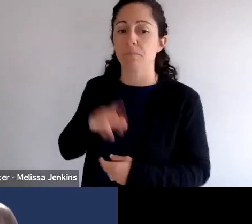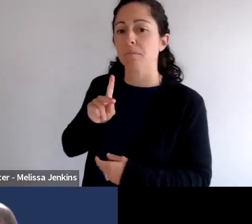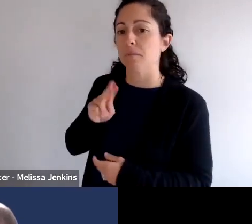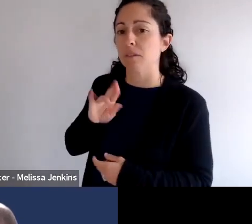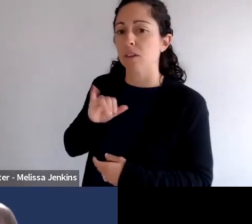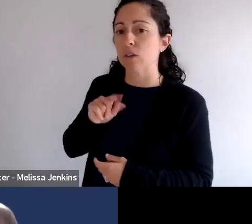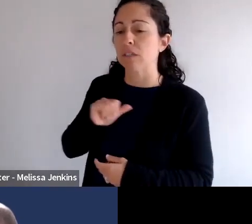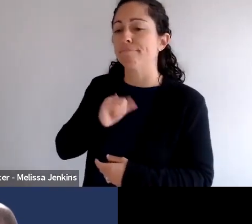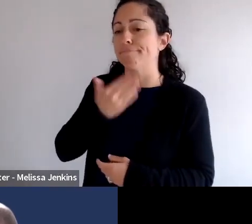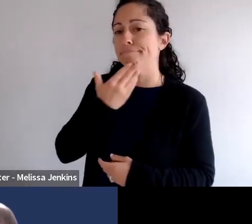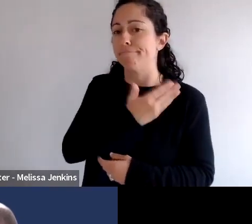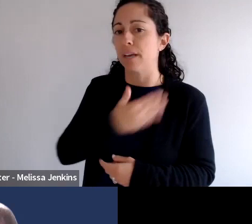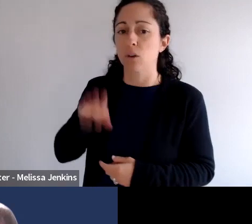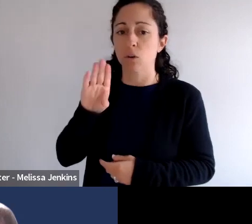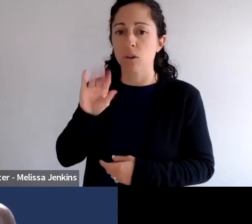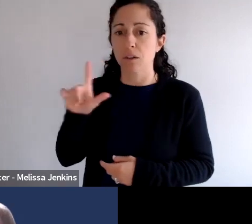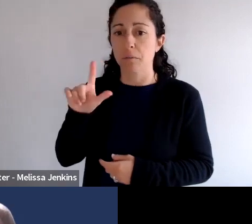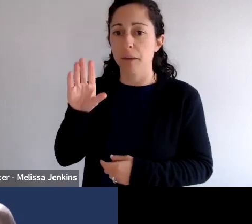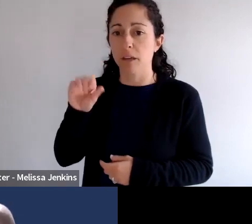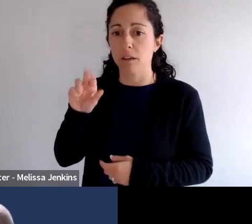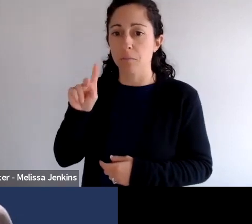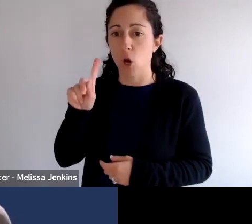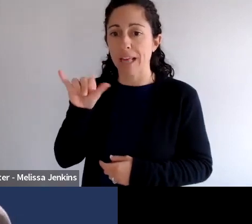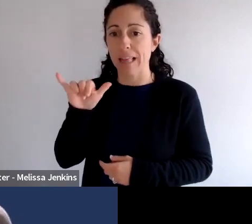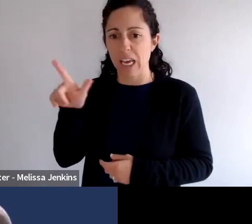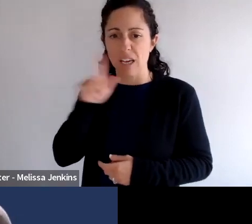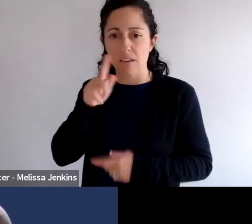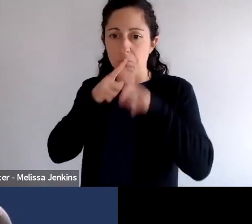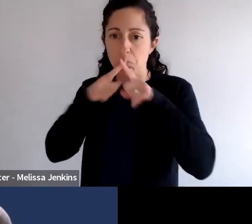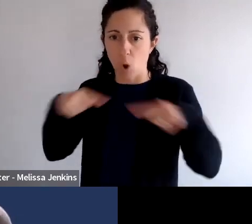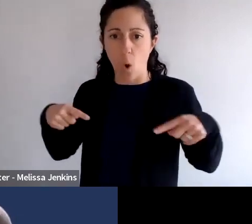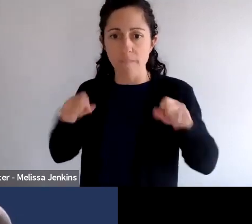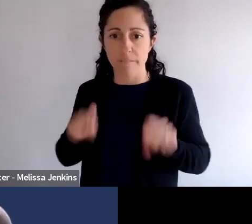Bill Barkeley, I'm going to allow you to ask your question and you should be able to unmute